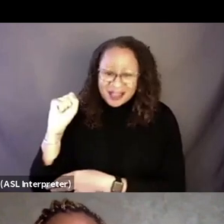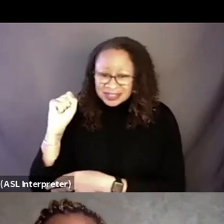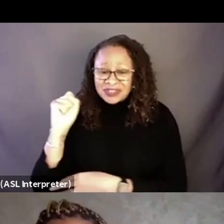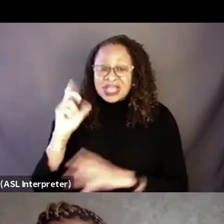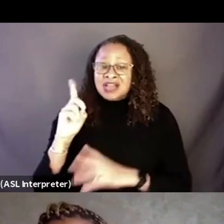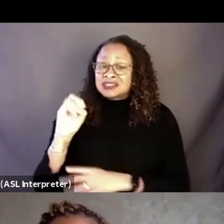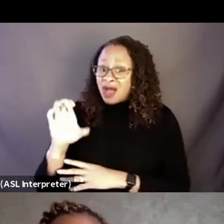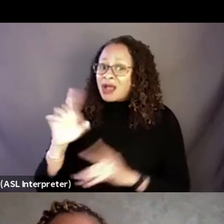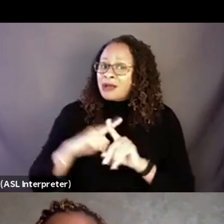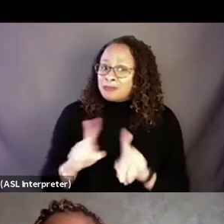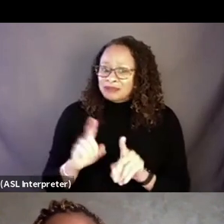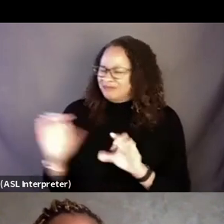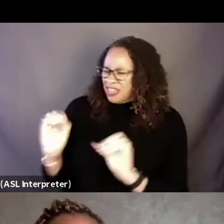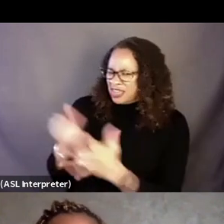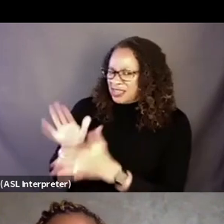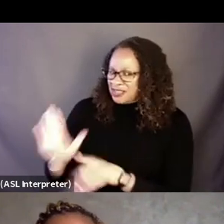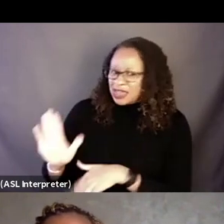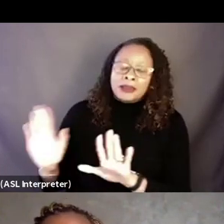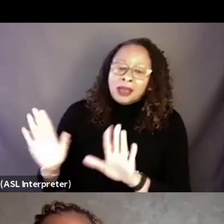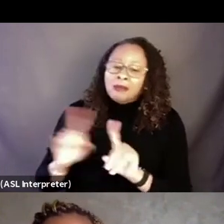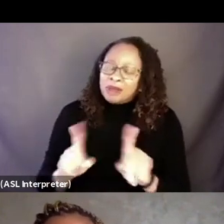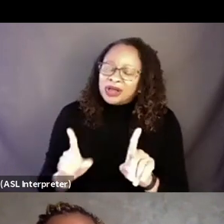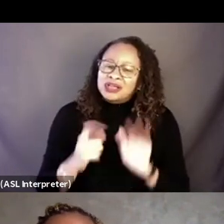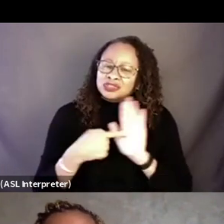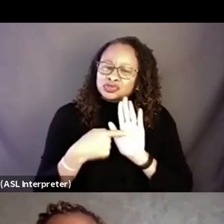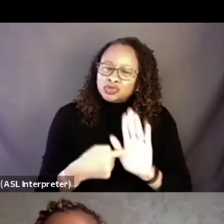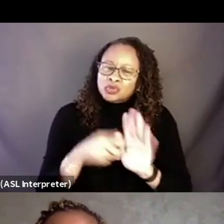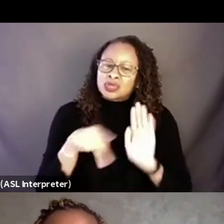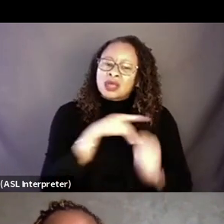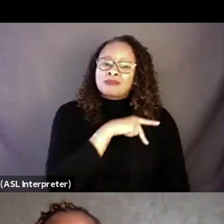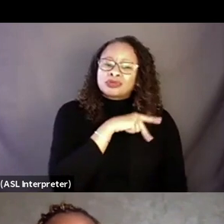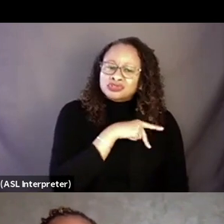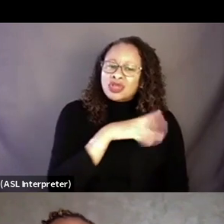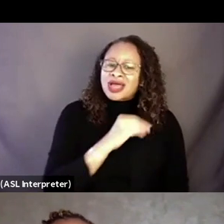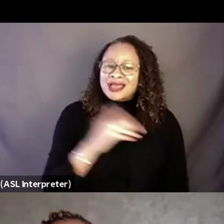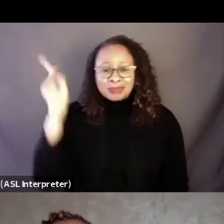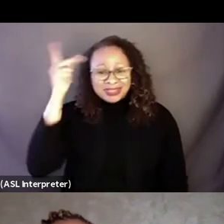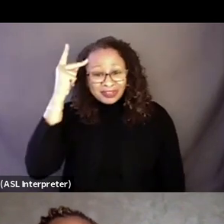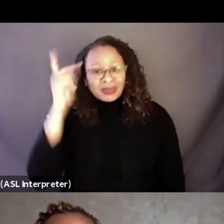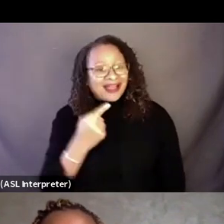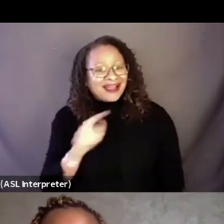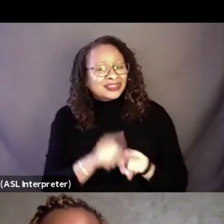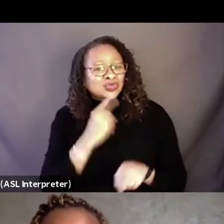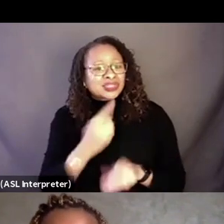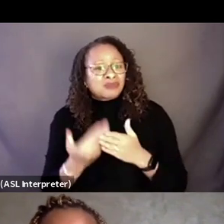but like you said, it just draws it shows the personal and the political in such an intimate way.